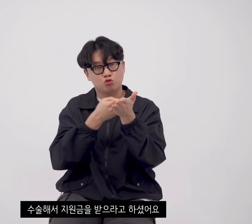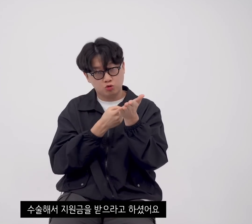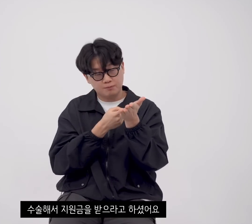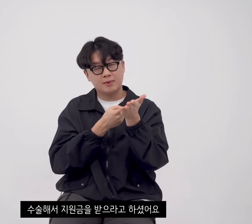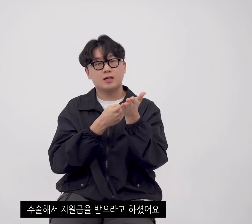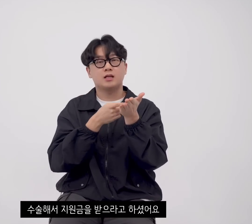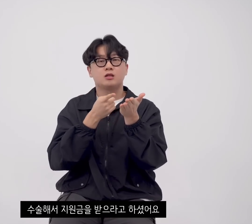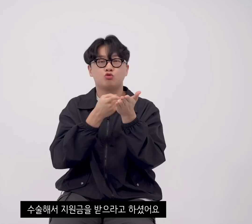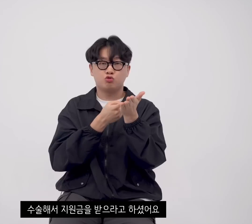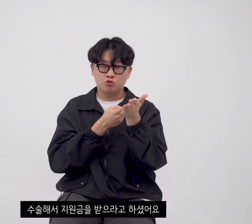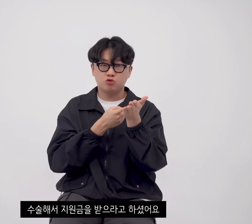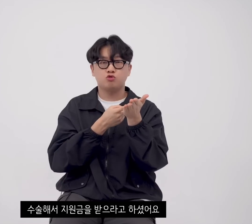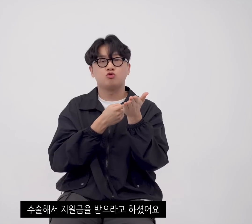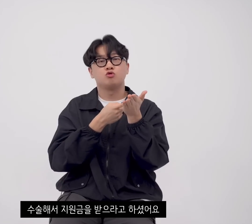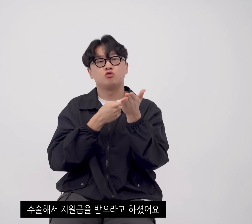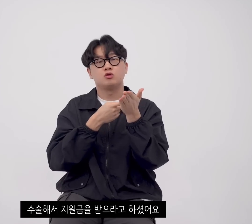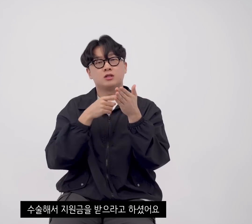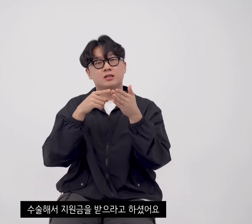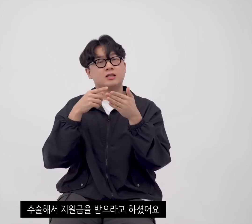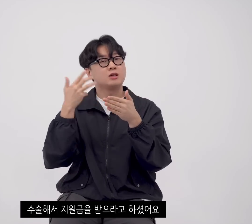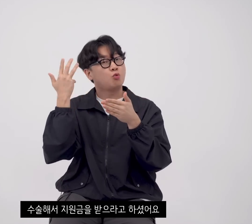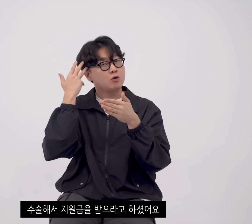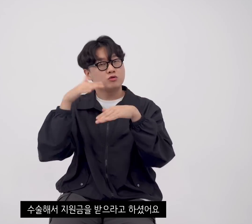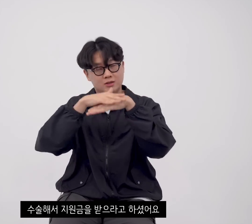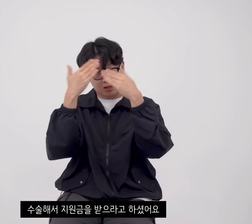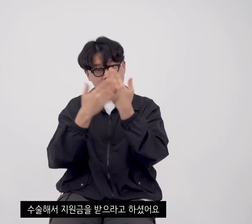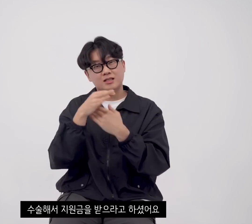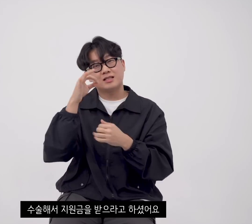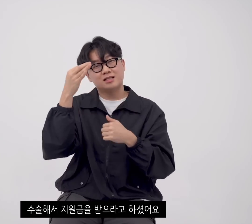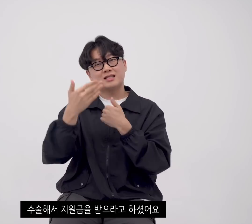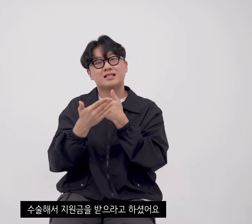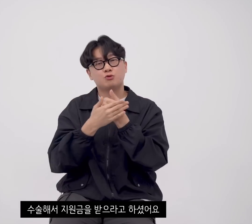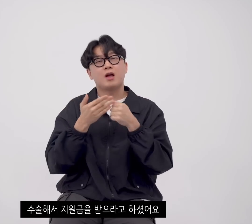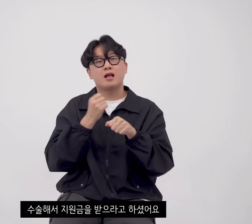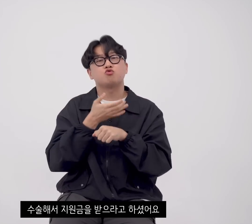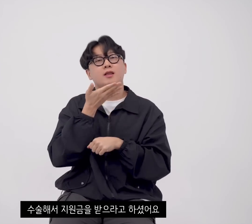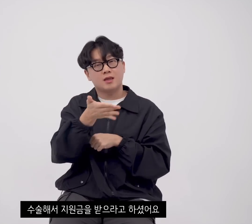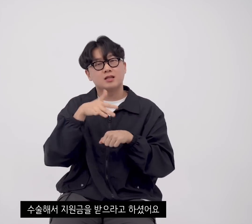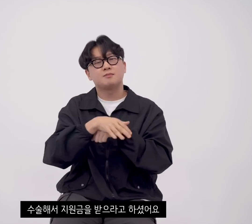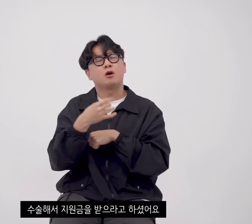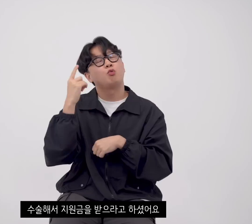to have the surgery and receive the subsidy.